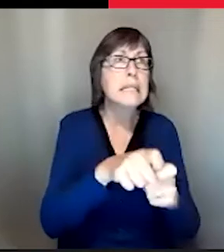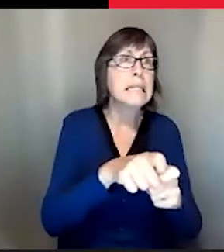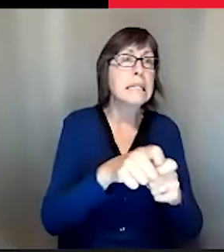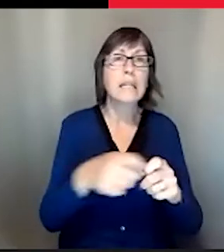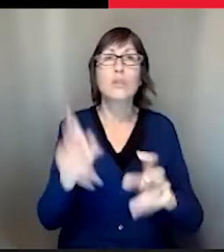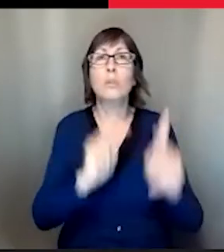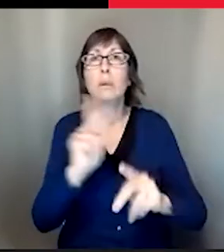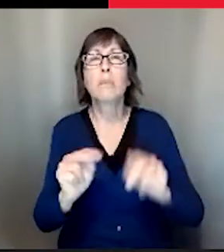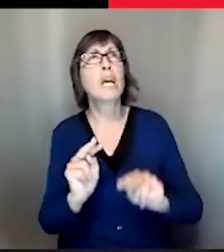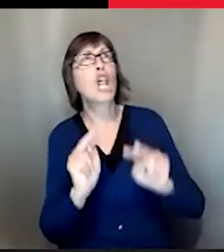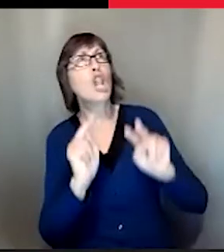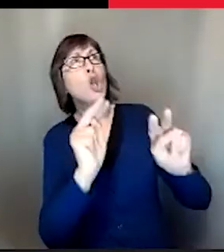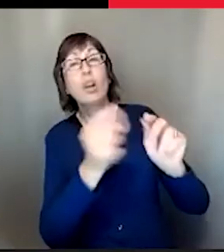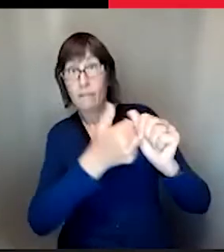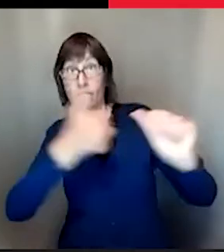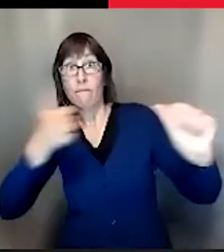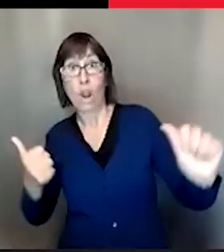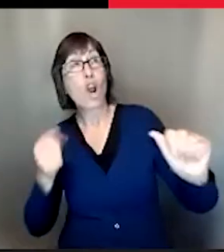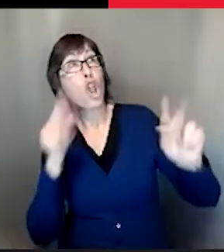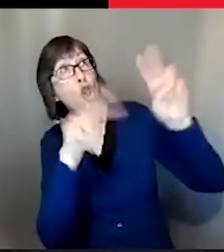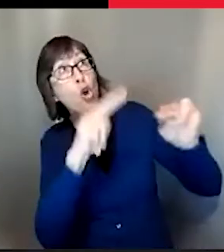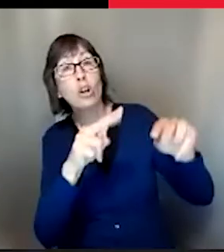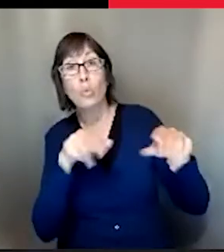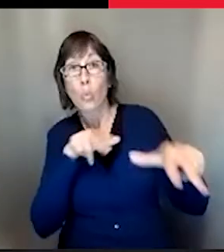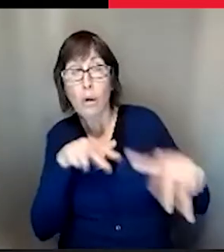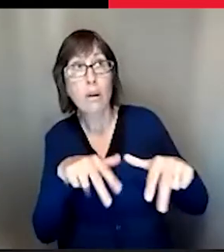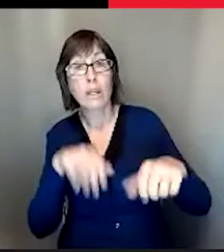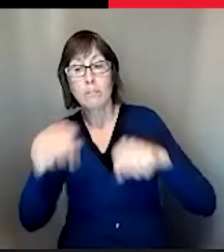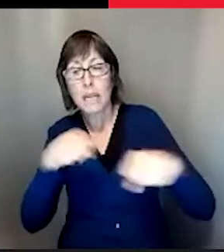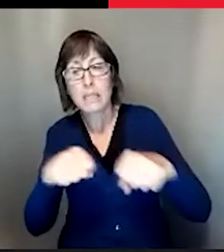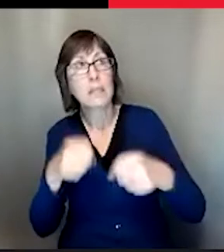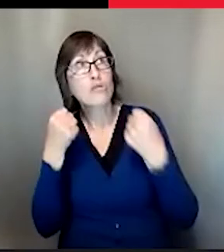cyclists from a distance. Artwork must be original to the artist, and created for the